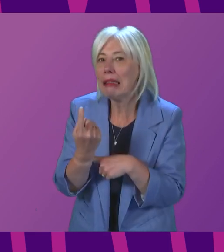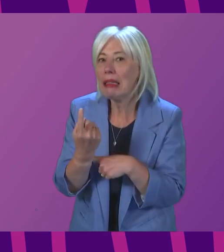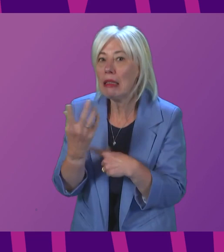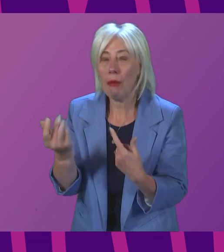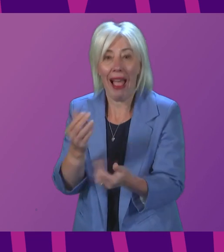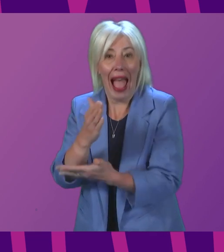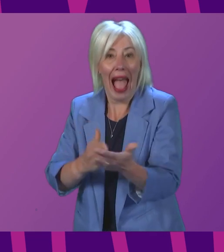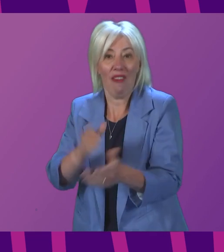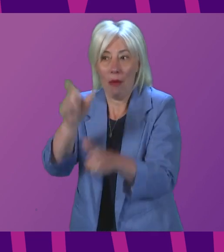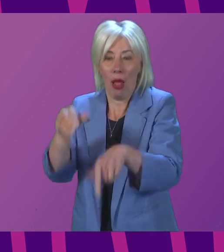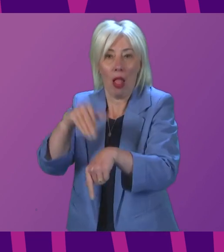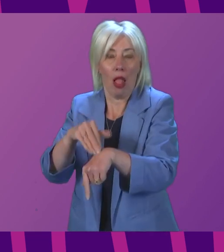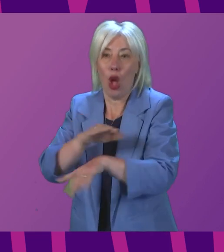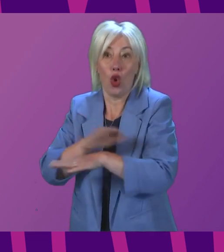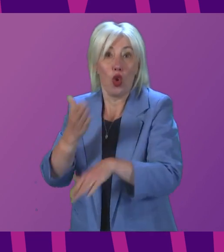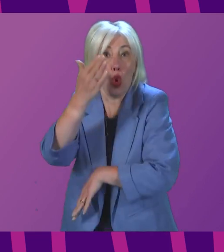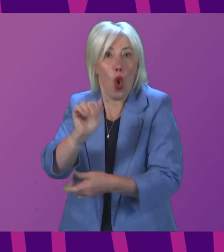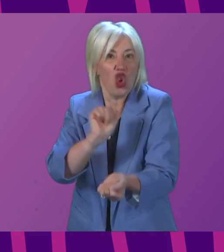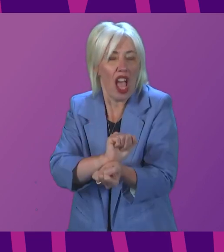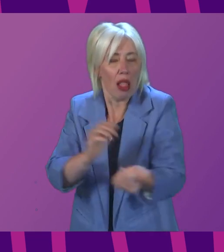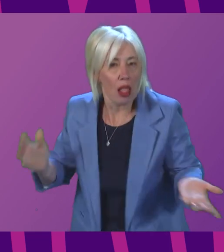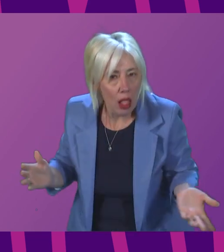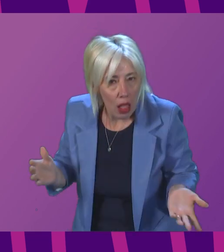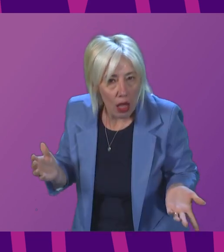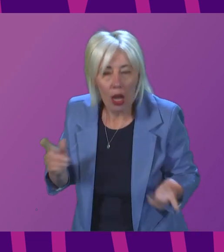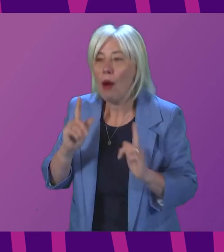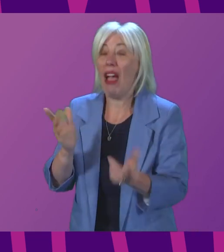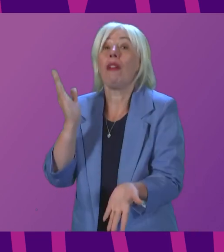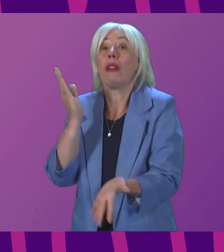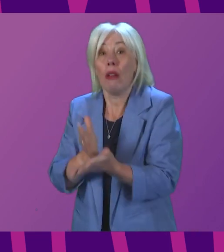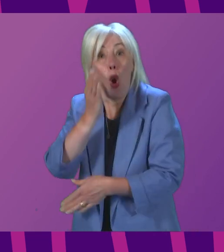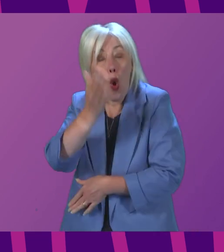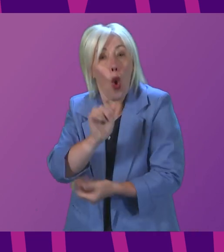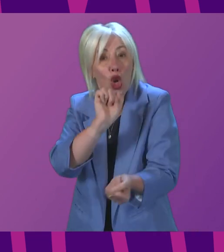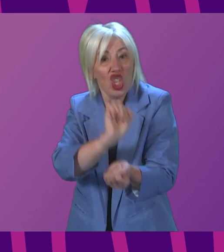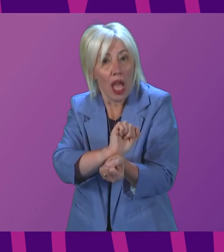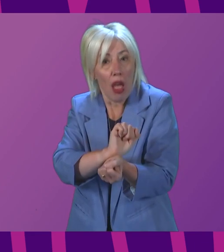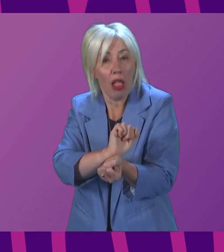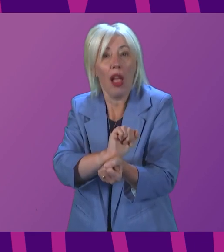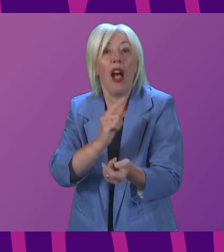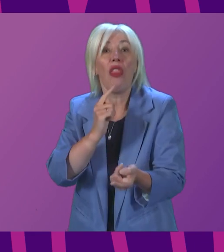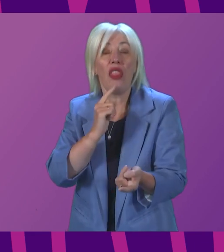Even when they do go to jail, the SNP’s latest proposal is to cut automatic early